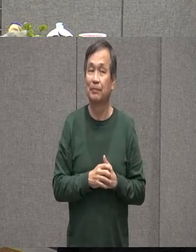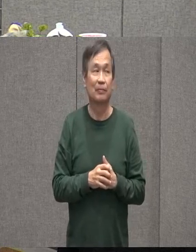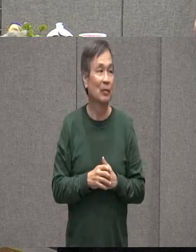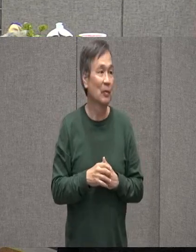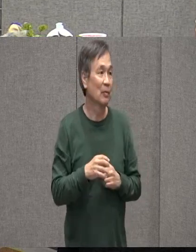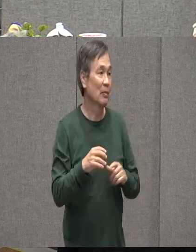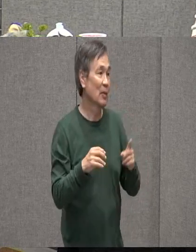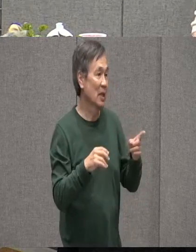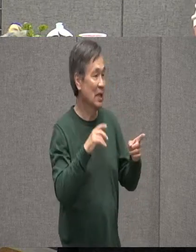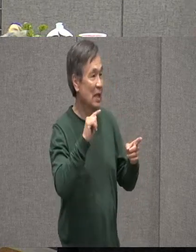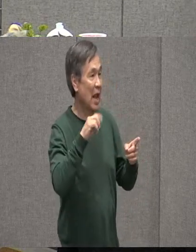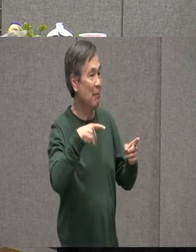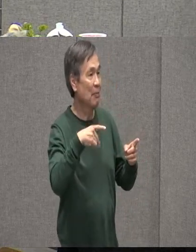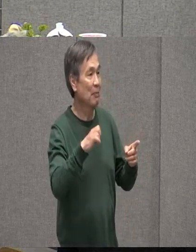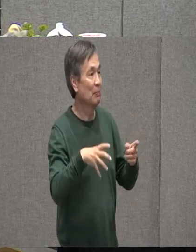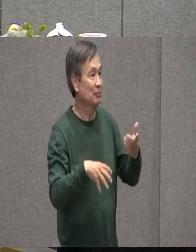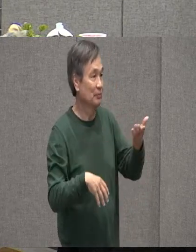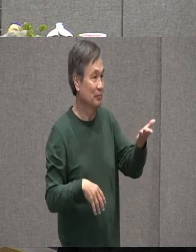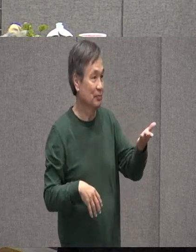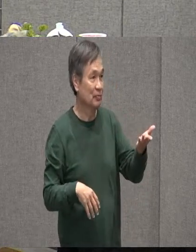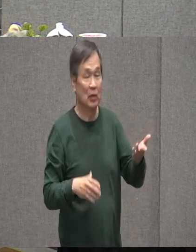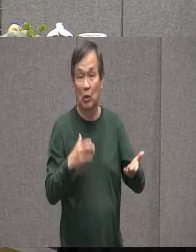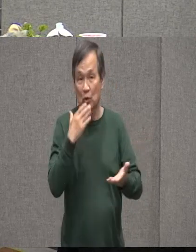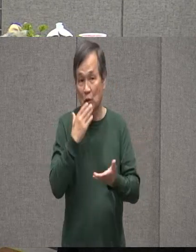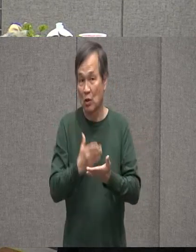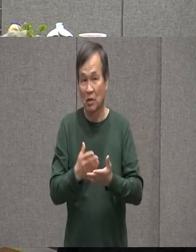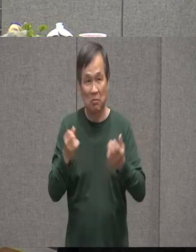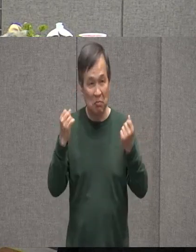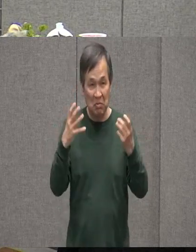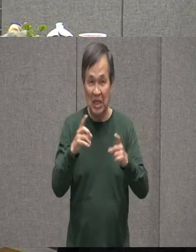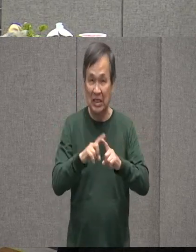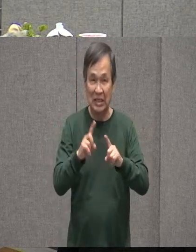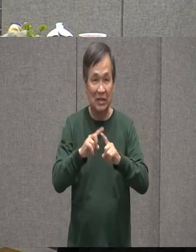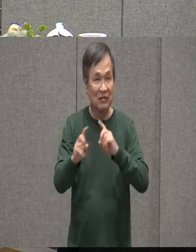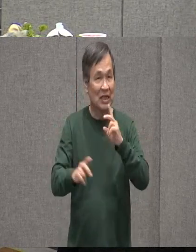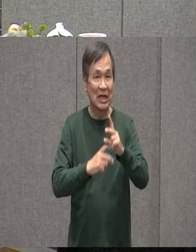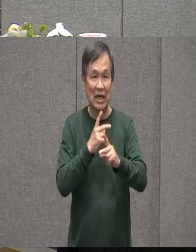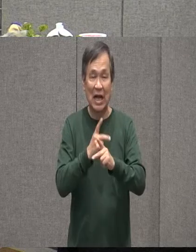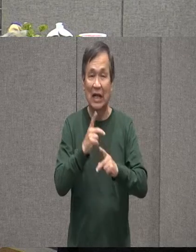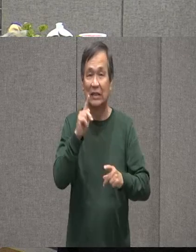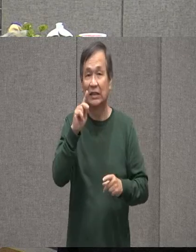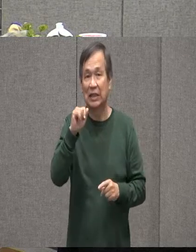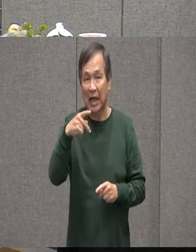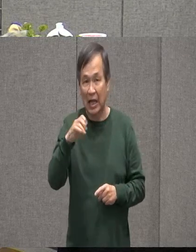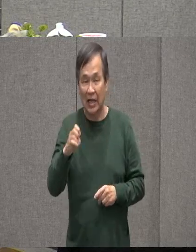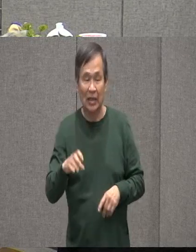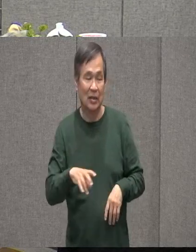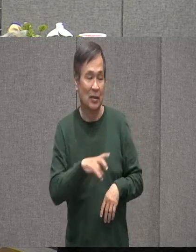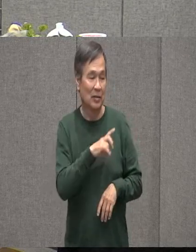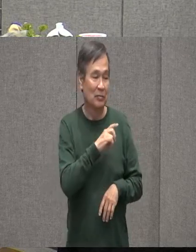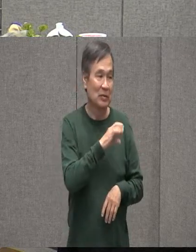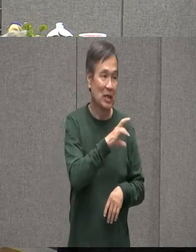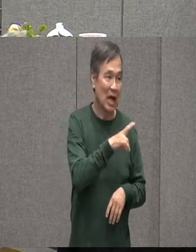Tape, tape is excellent. There's lots of different kinds of tape too. We got duct tape. This is painter's tape.